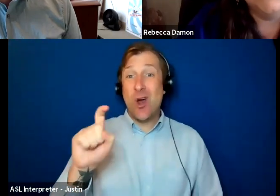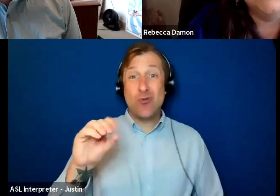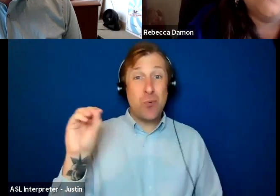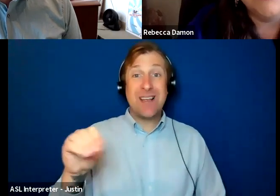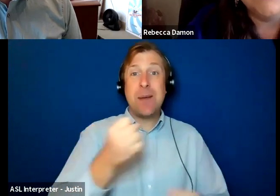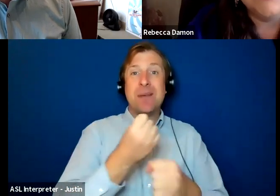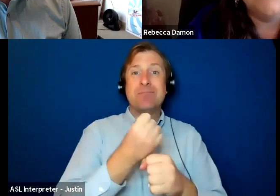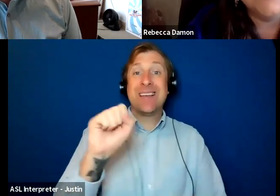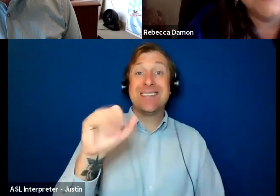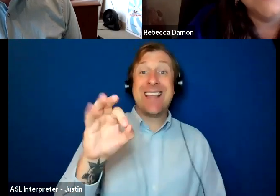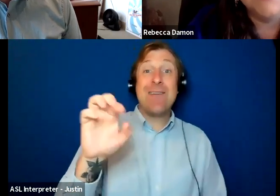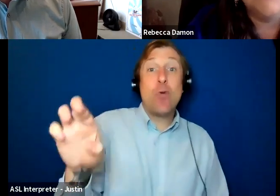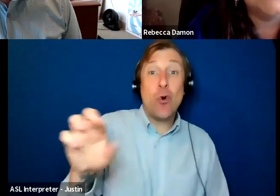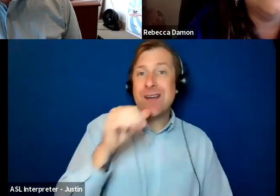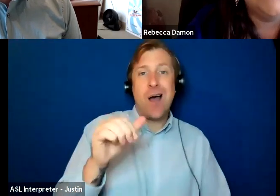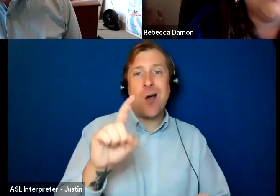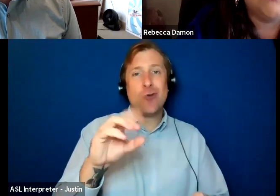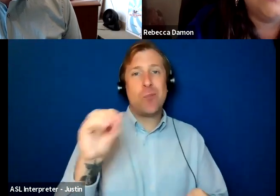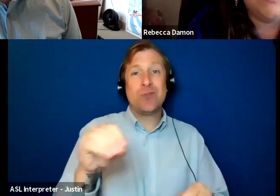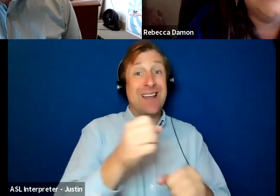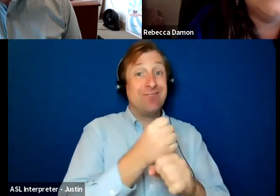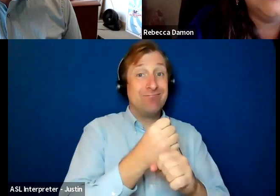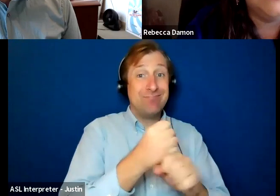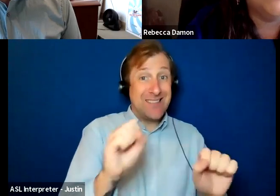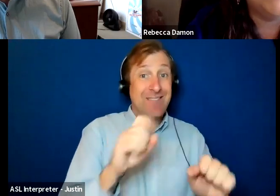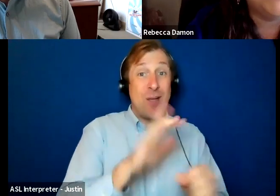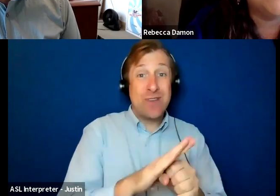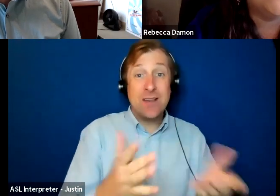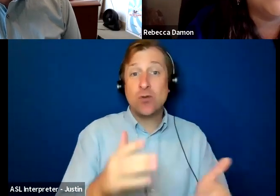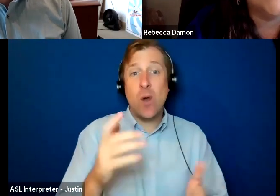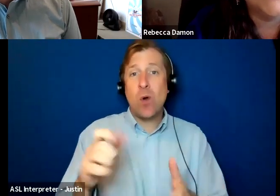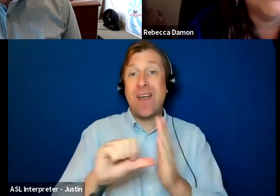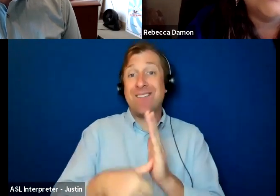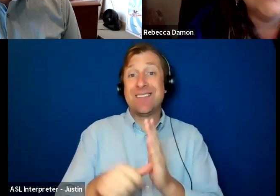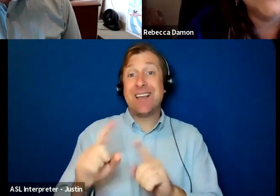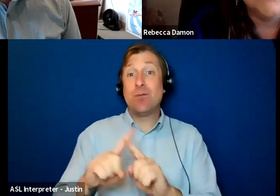I want to just emphasize to every single member, and I know we probably have some folks from other unions